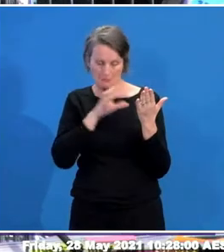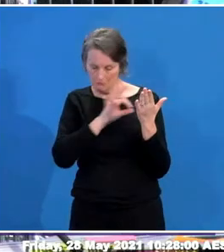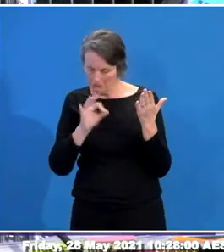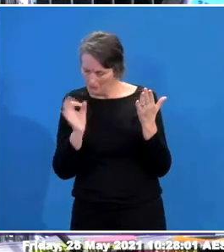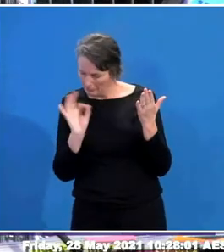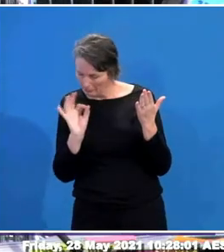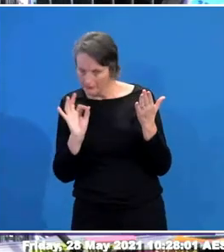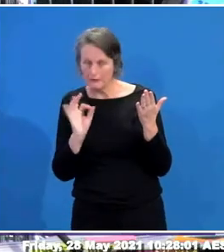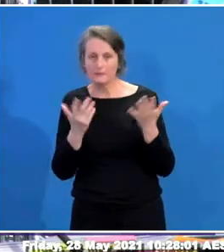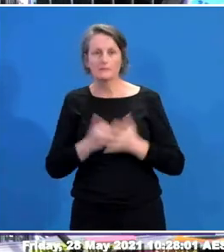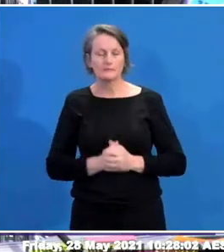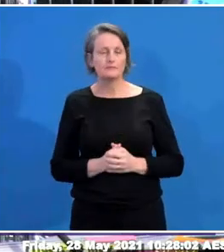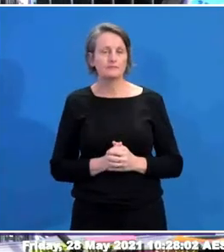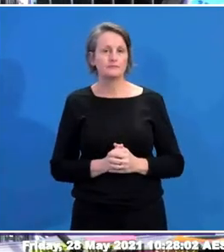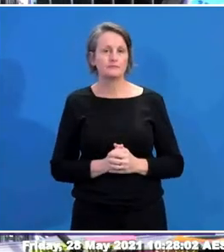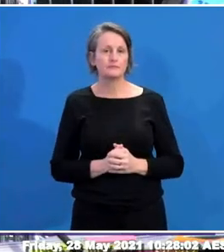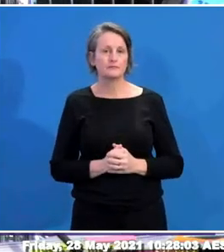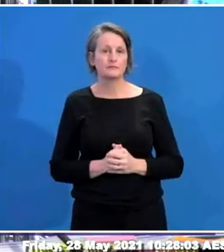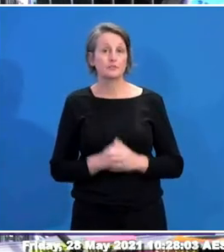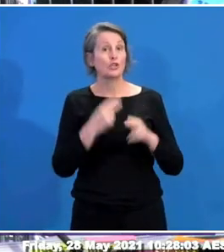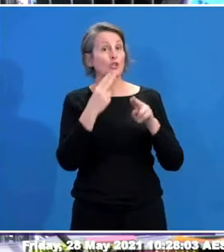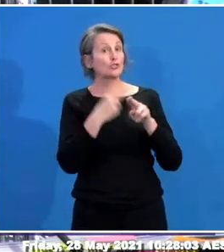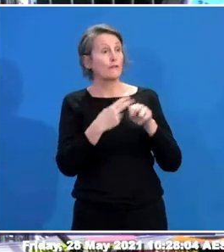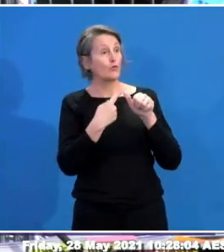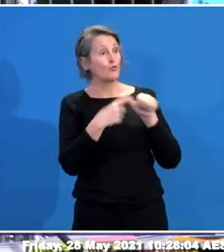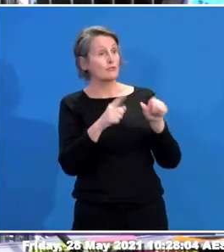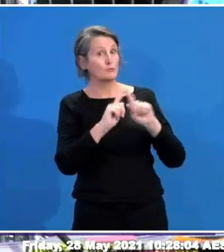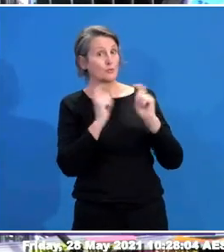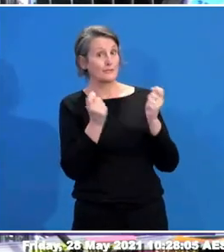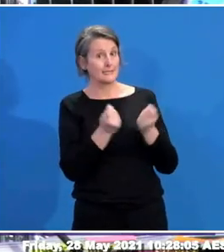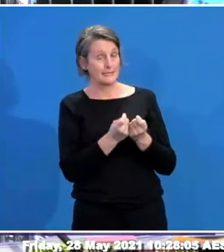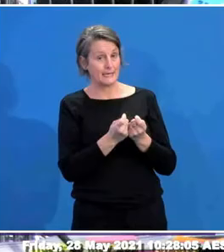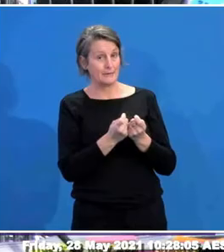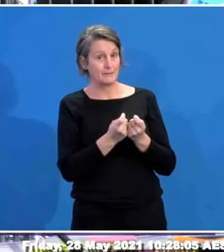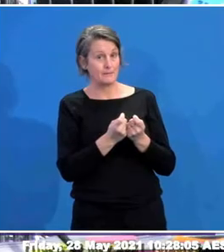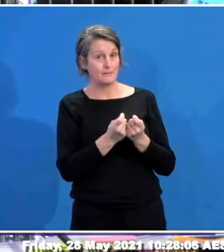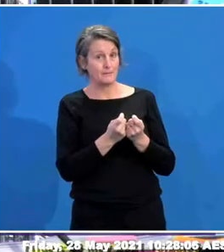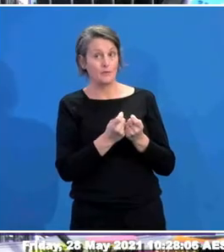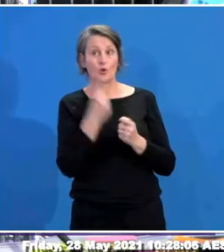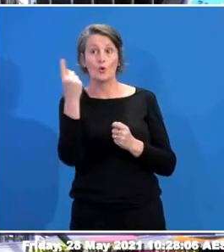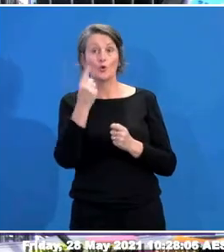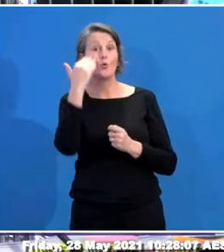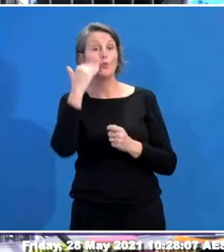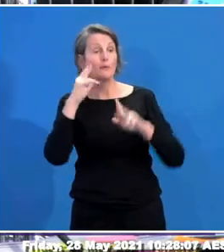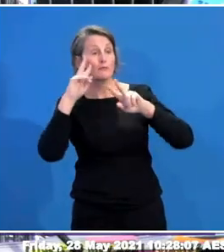In terms of the Response Team, Ms Piaud asked all staff about